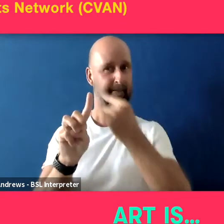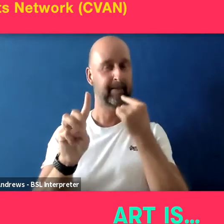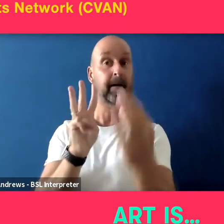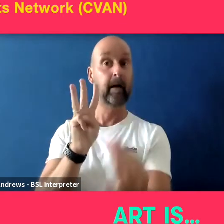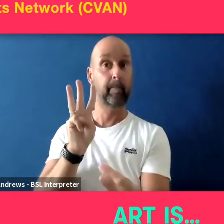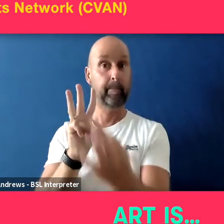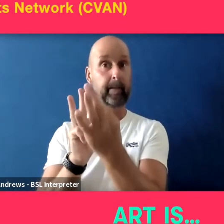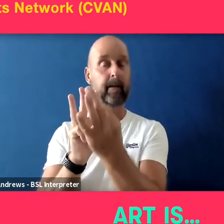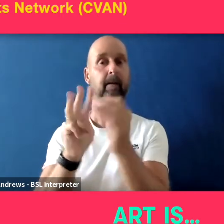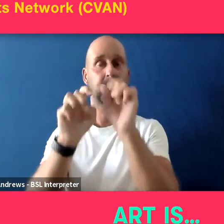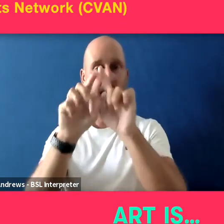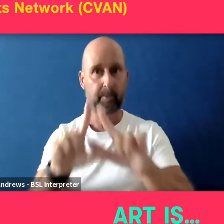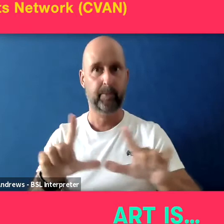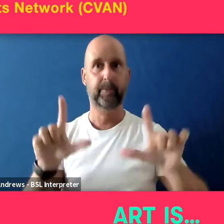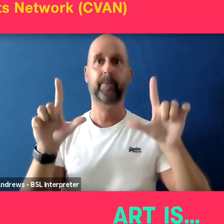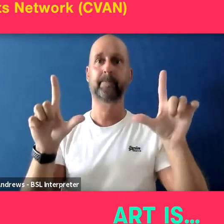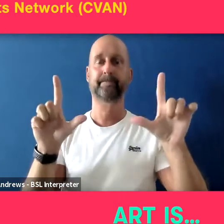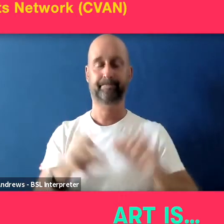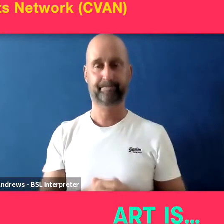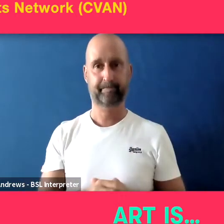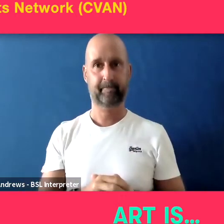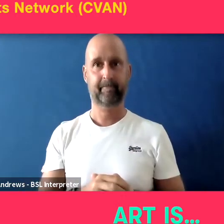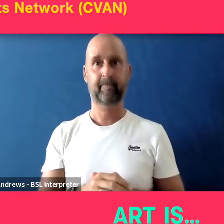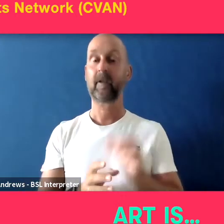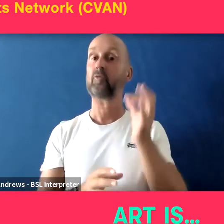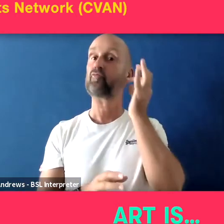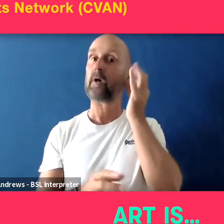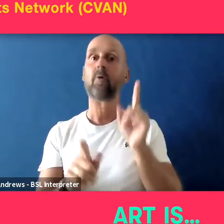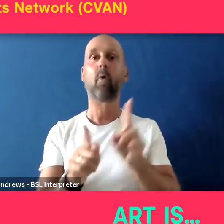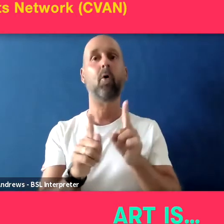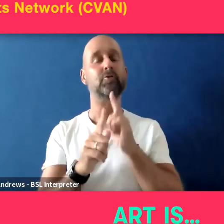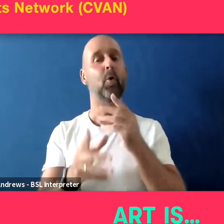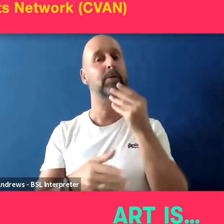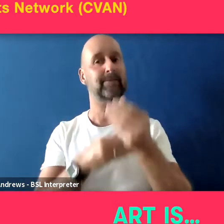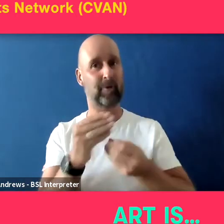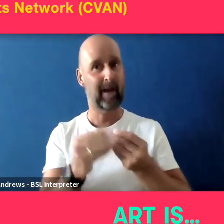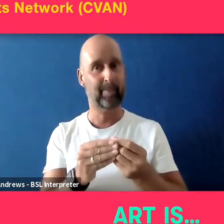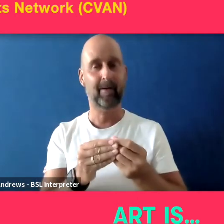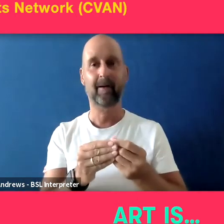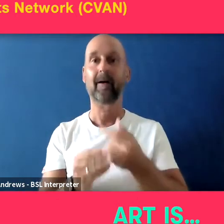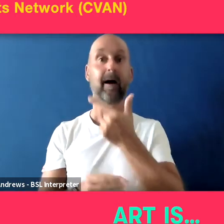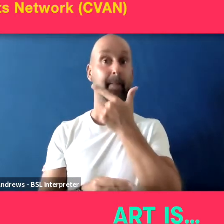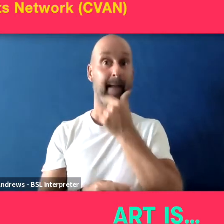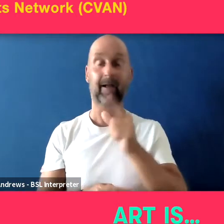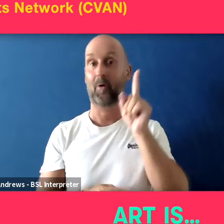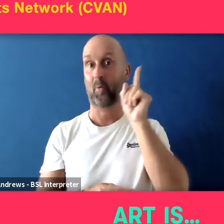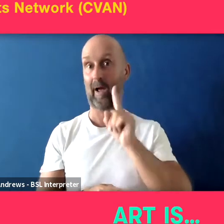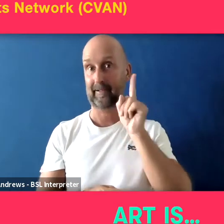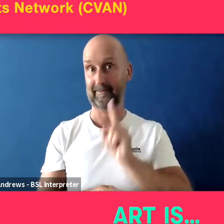and select ‘Pin Video’. Russ has asked me to audio describe him as a white male, greying beard,